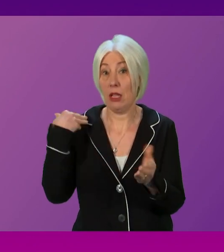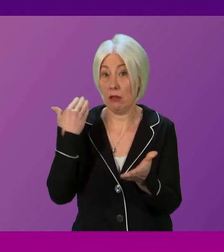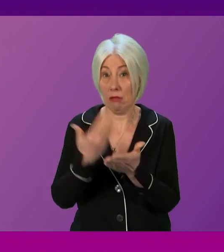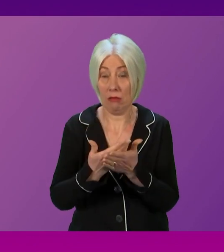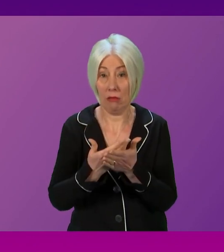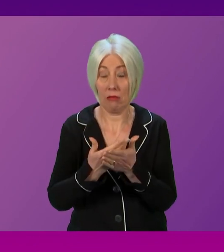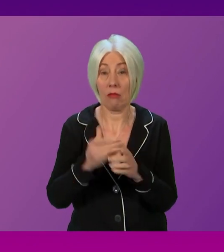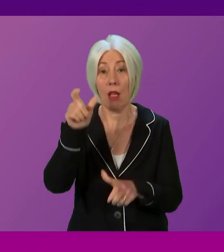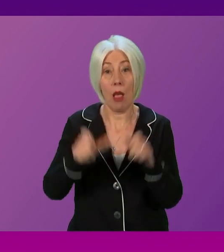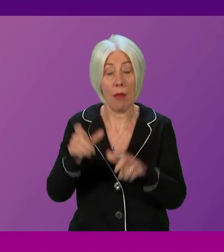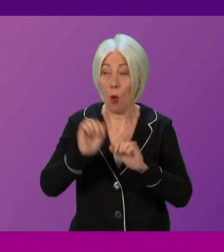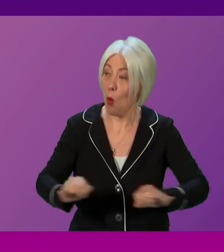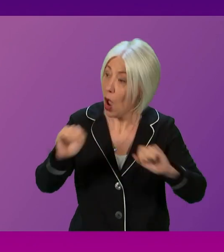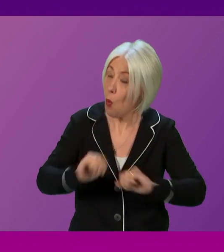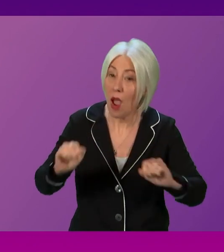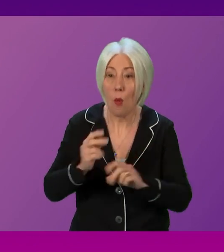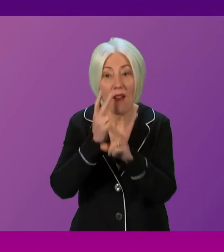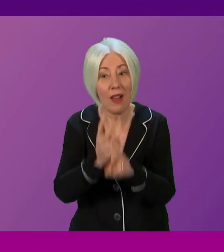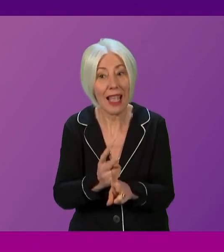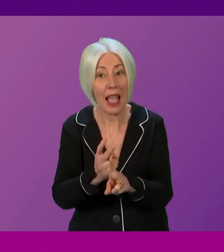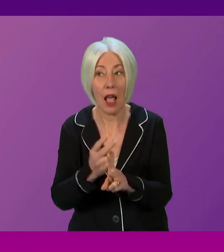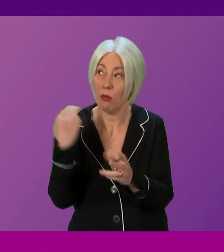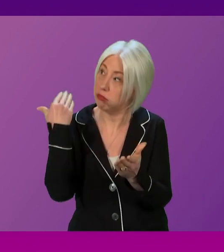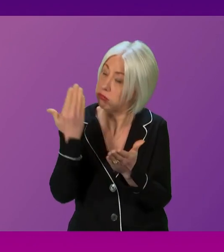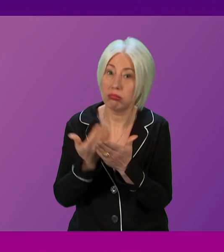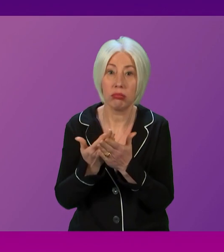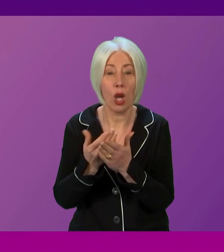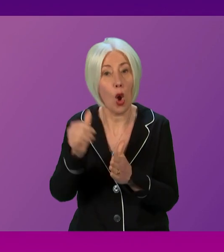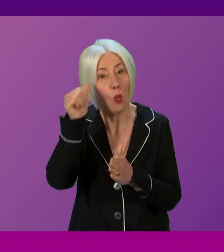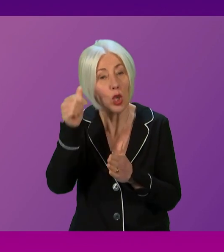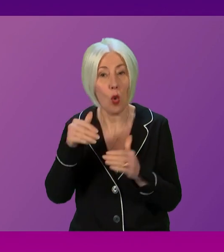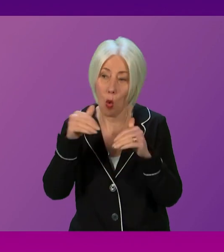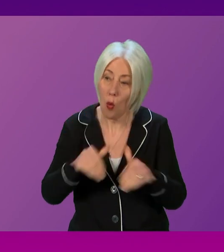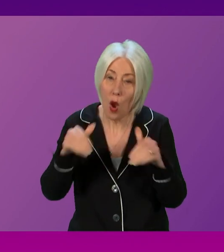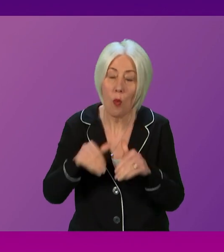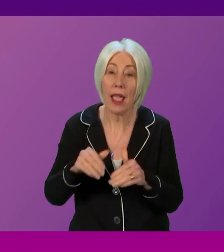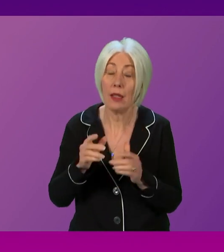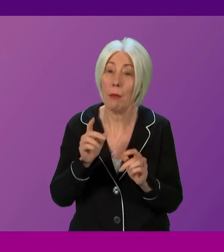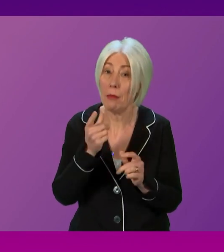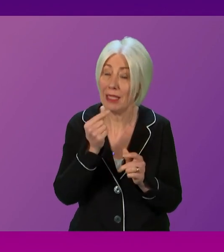are waiting longer than ever before for care, and we know that long waits cost lives. Will the